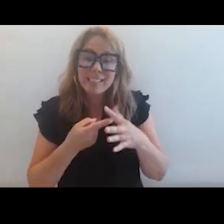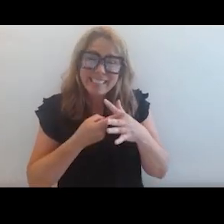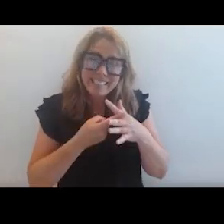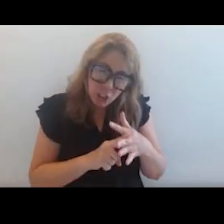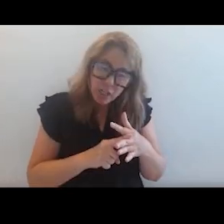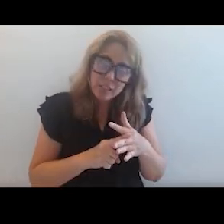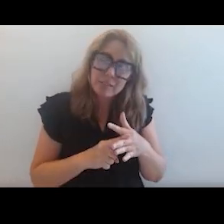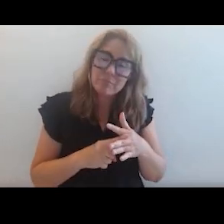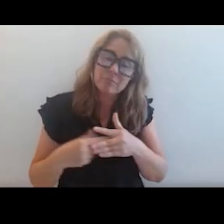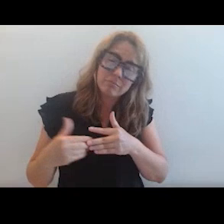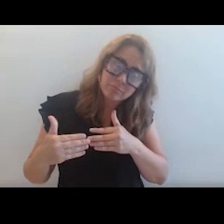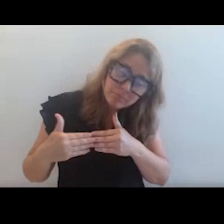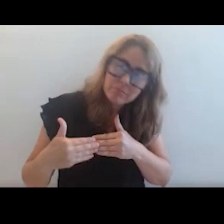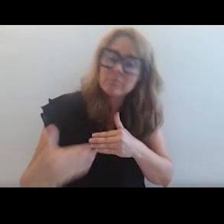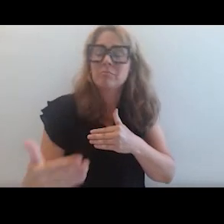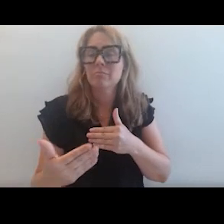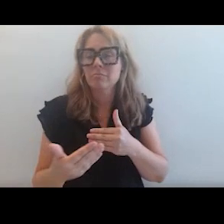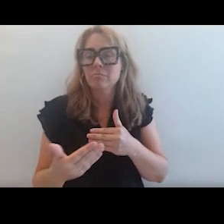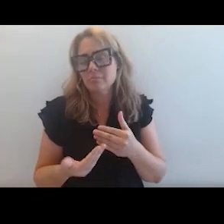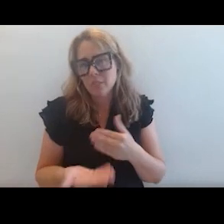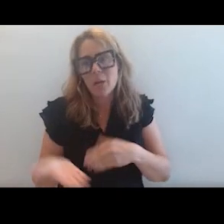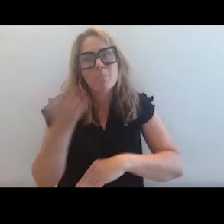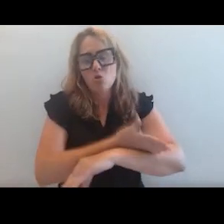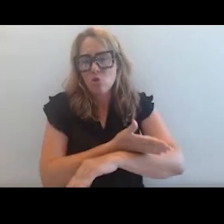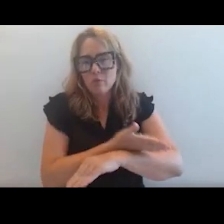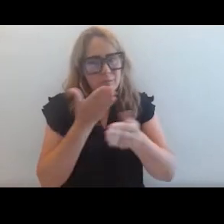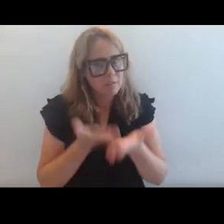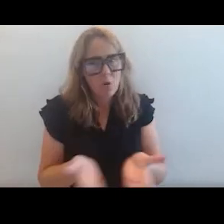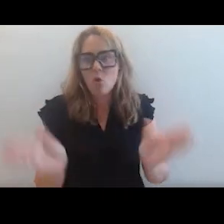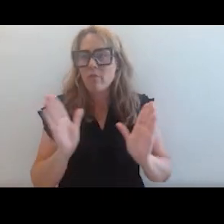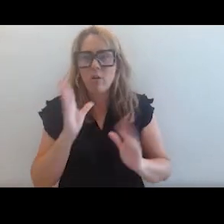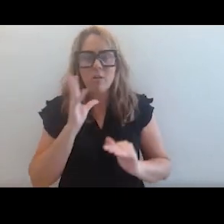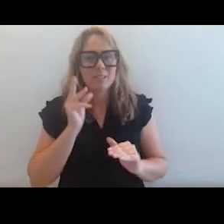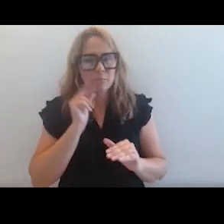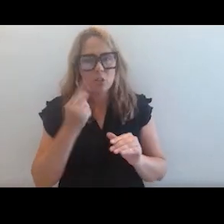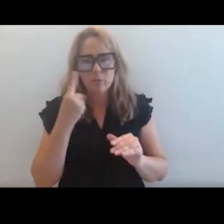it improves the overall user experience, increases engagement,